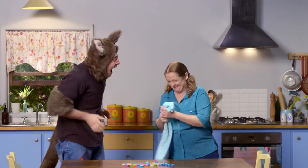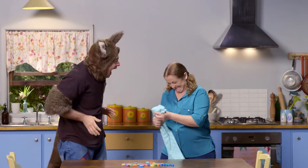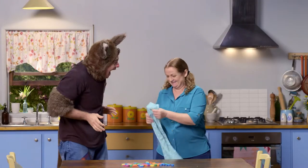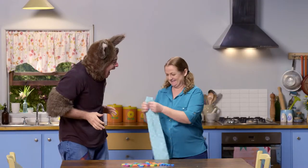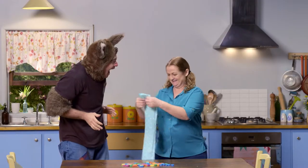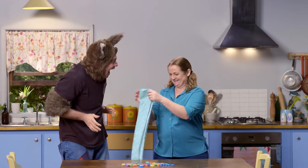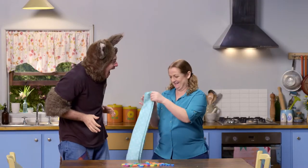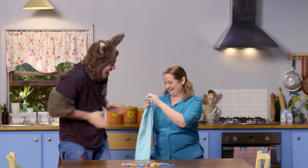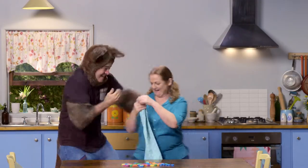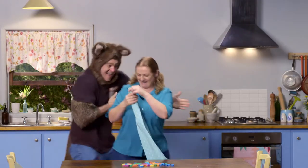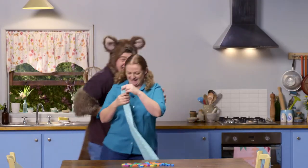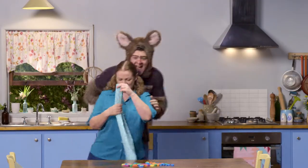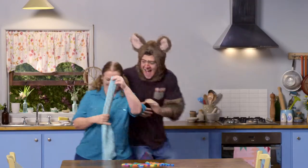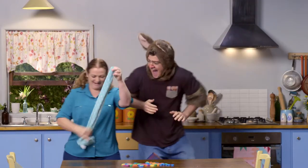Oh. Over here.